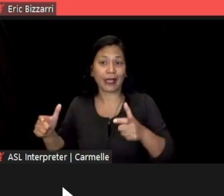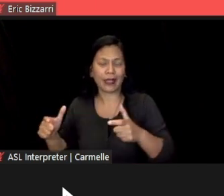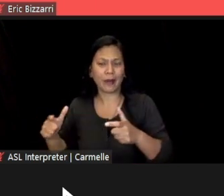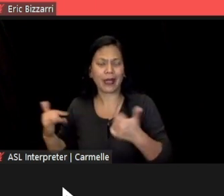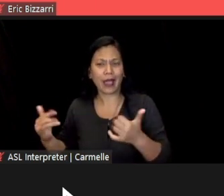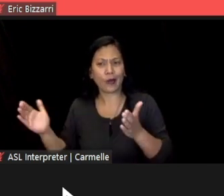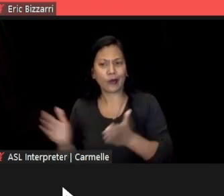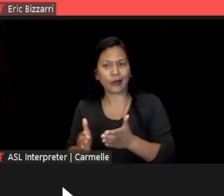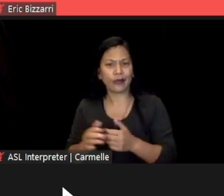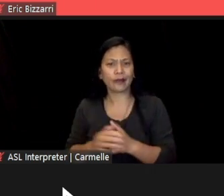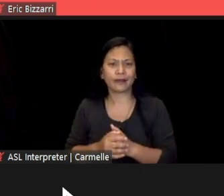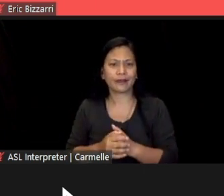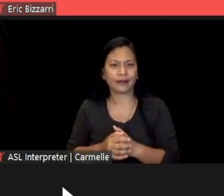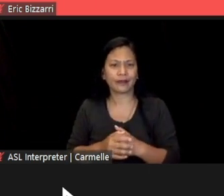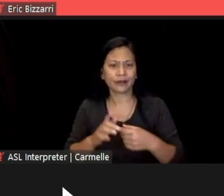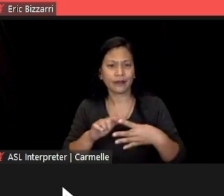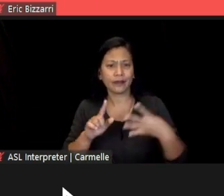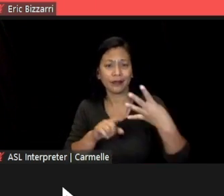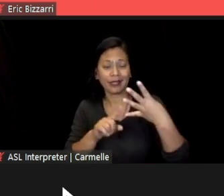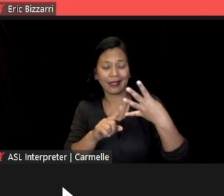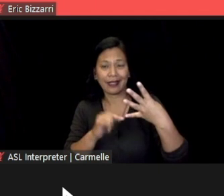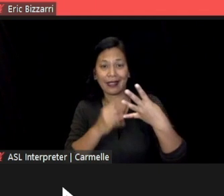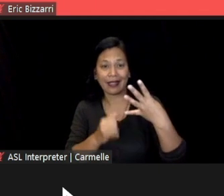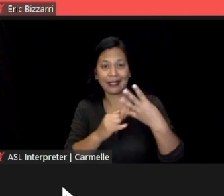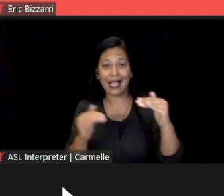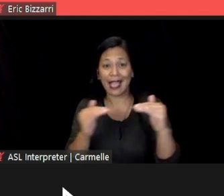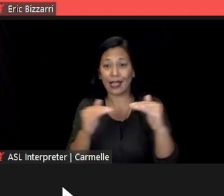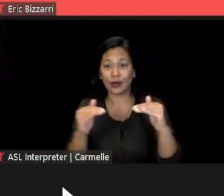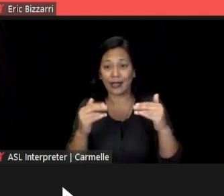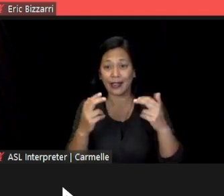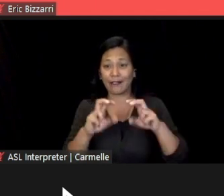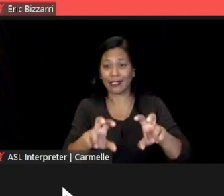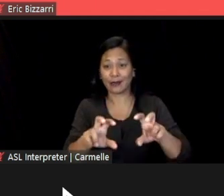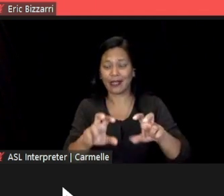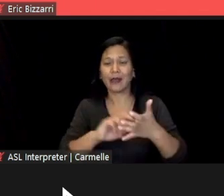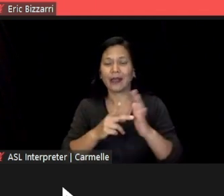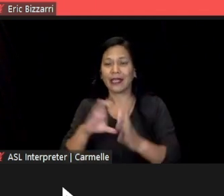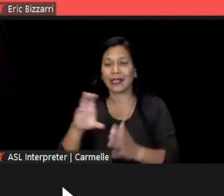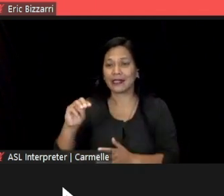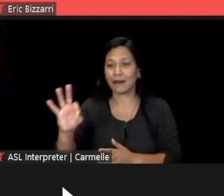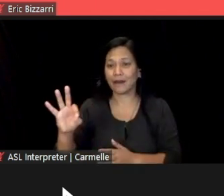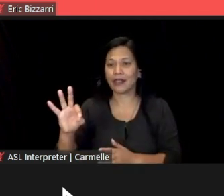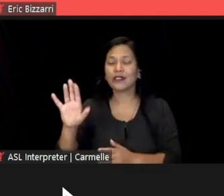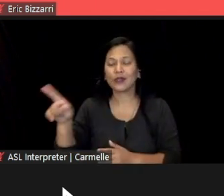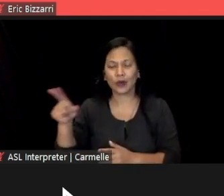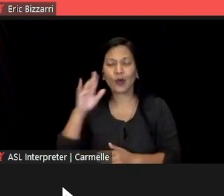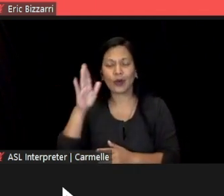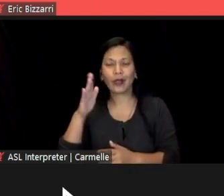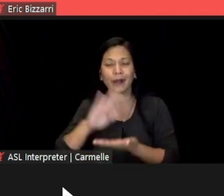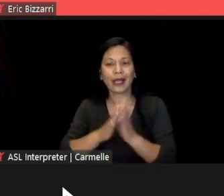I'll go down to the last one next, the equity investment is just this. The CMF will become an equity investor in your project.